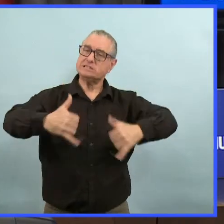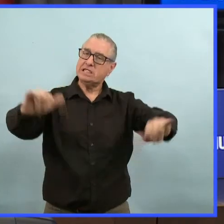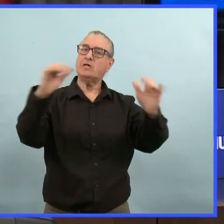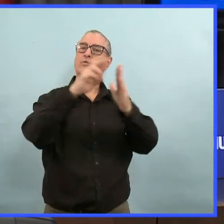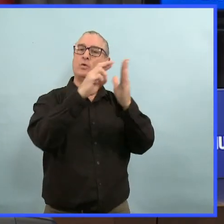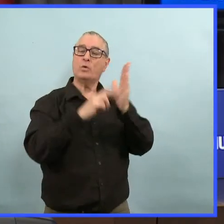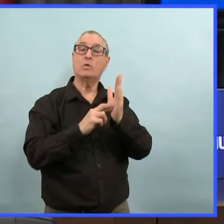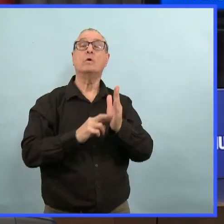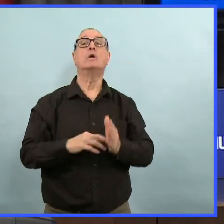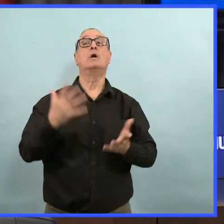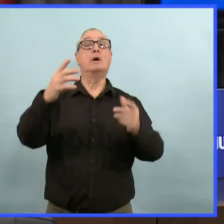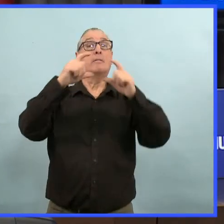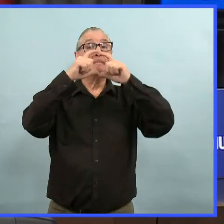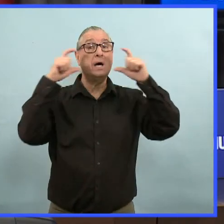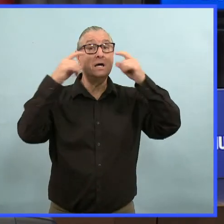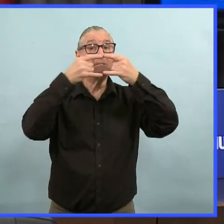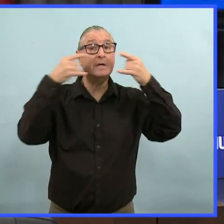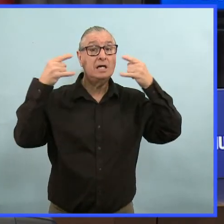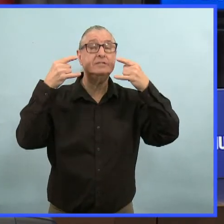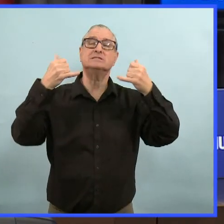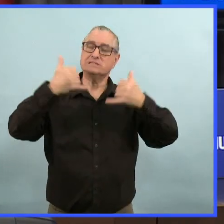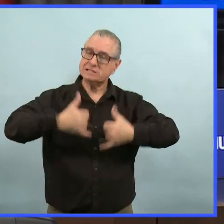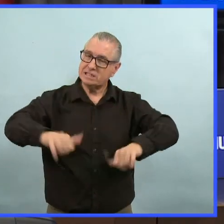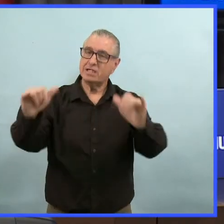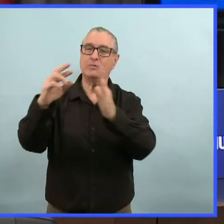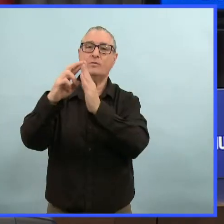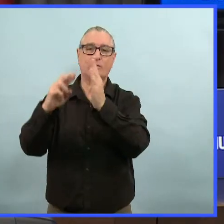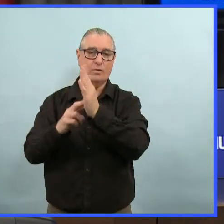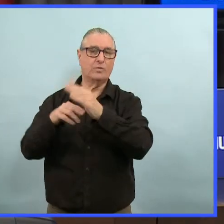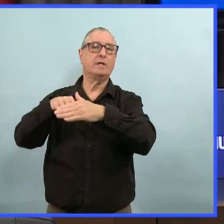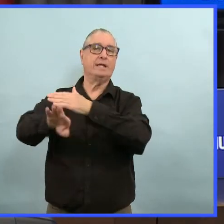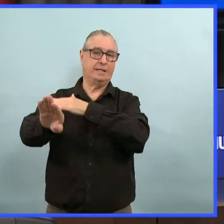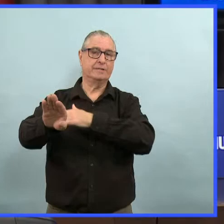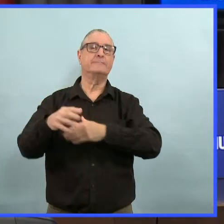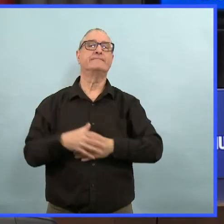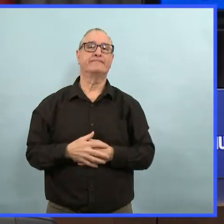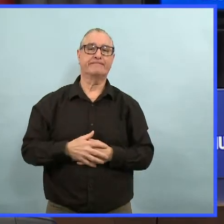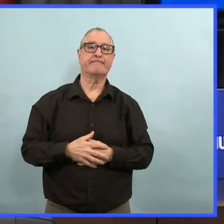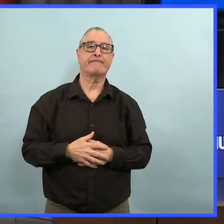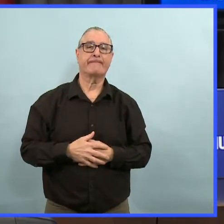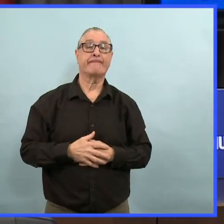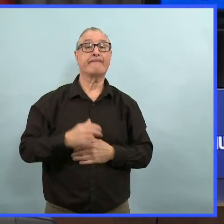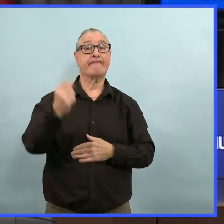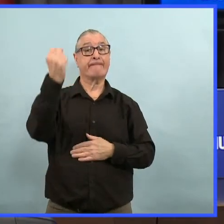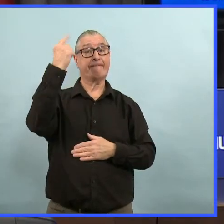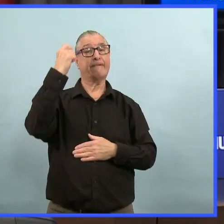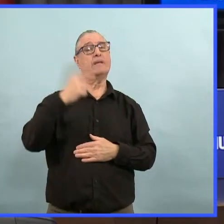as we navigate these changes we continue to ask manitobans for your patience understanding